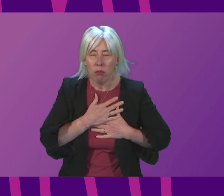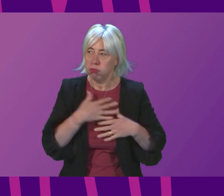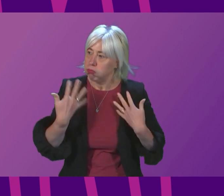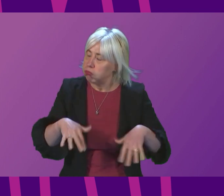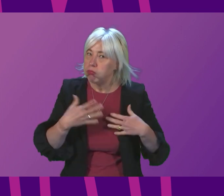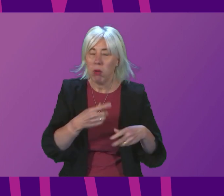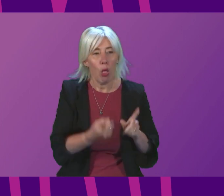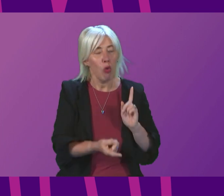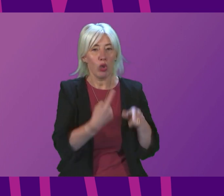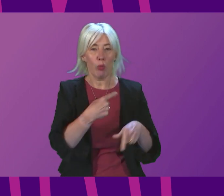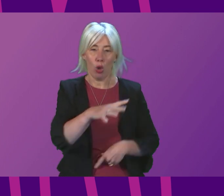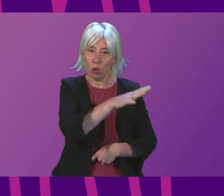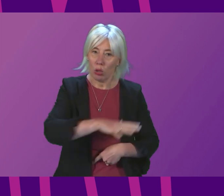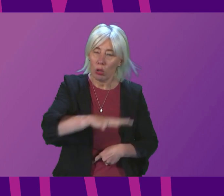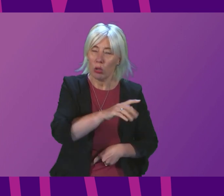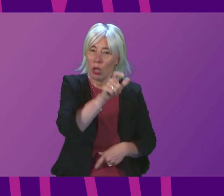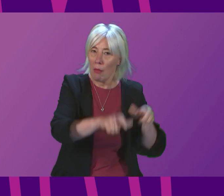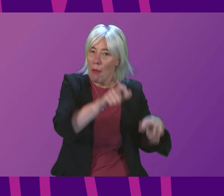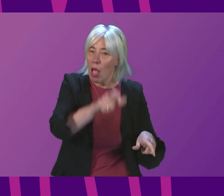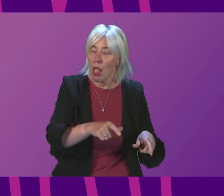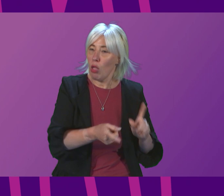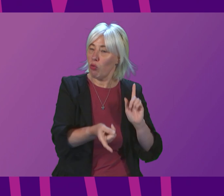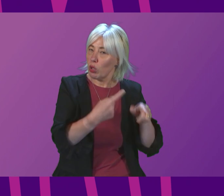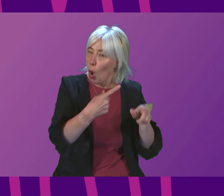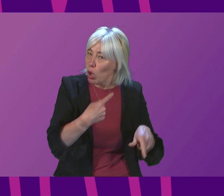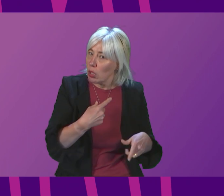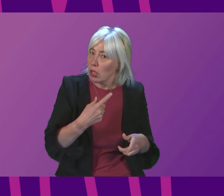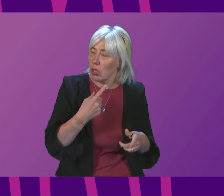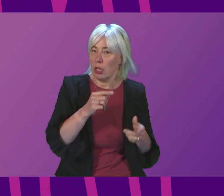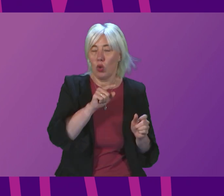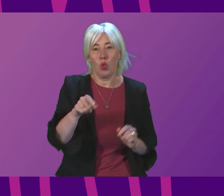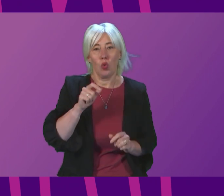people in Coatbridge and Chryston and Airdrie and Shotts to the crisis and their tremendous